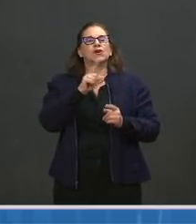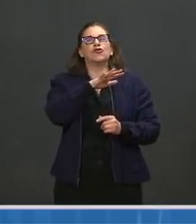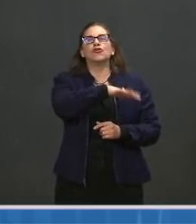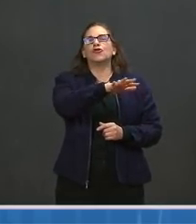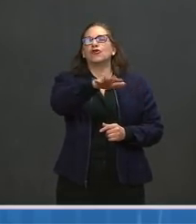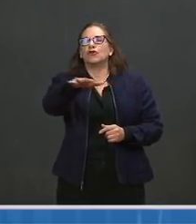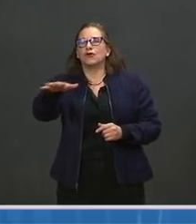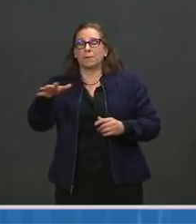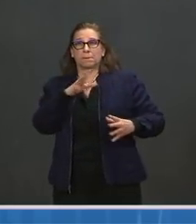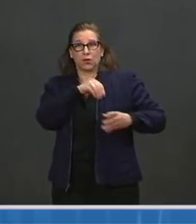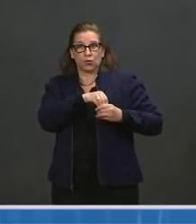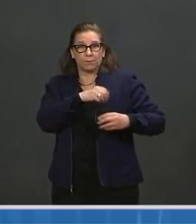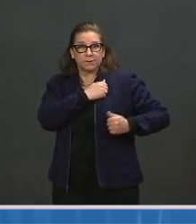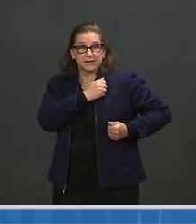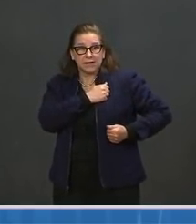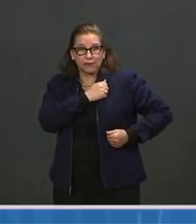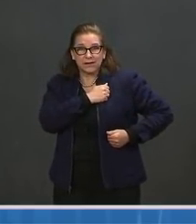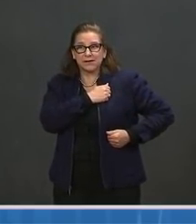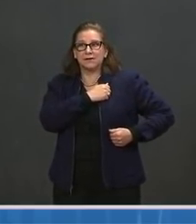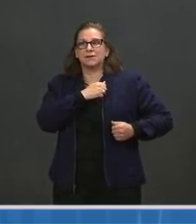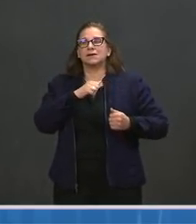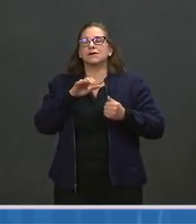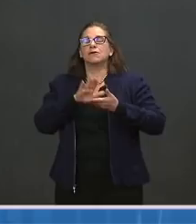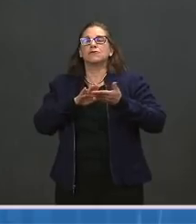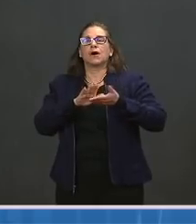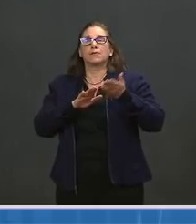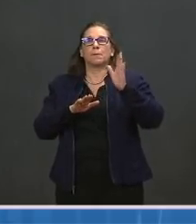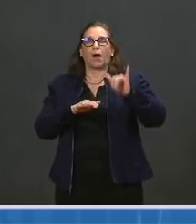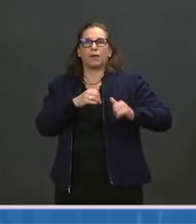We have much more work to do, but further progress was made this weekend.